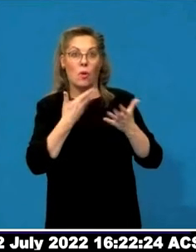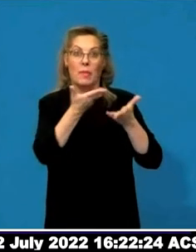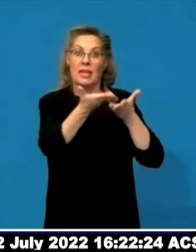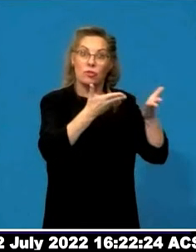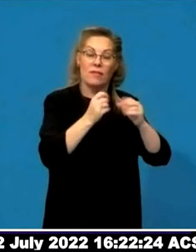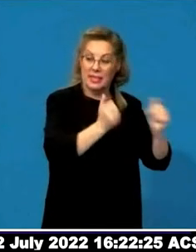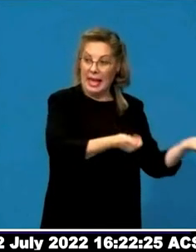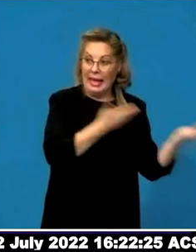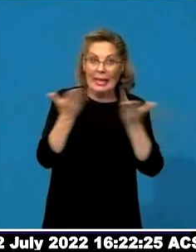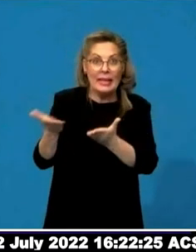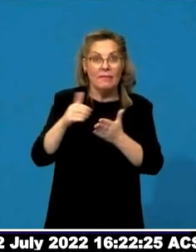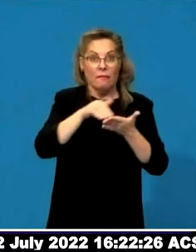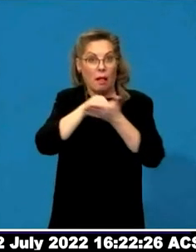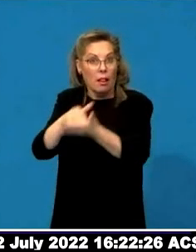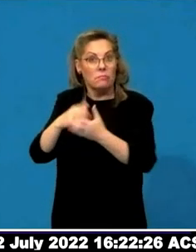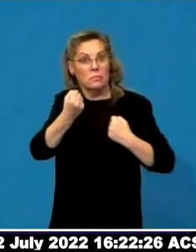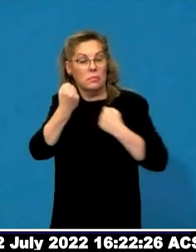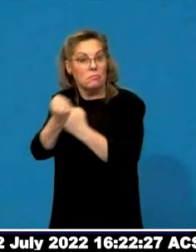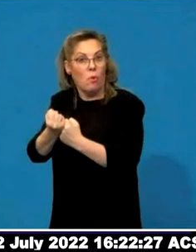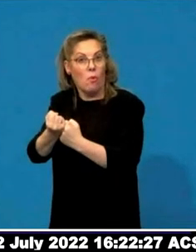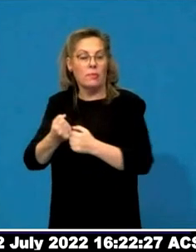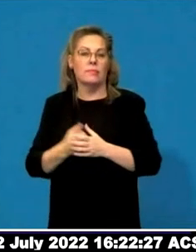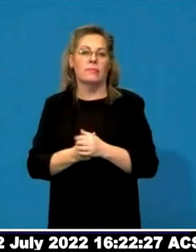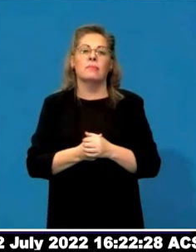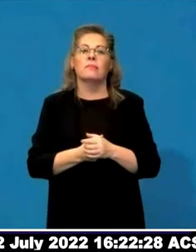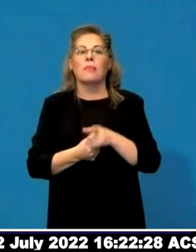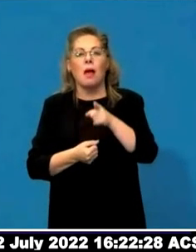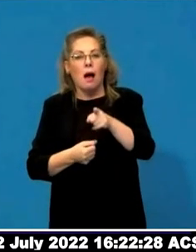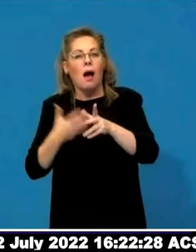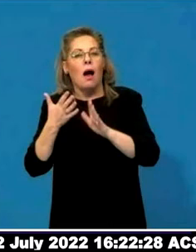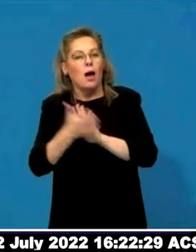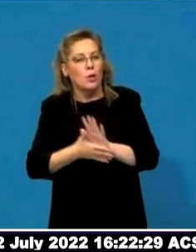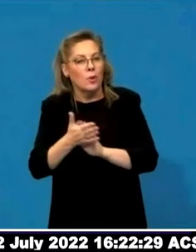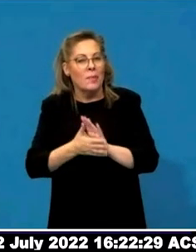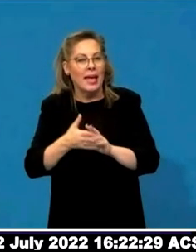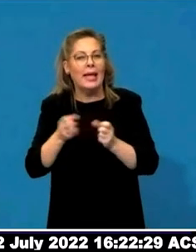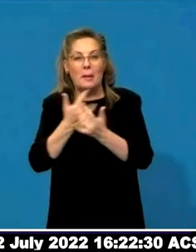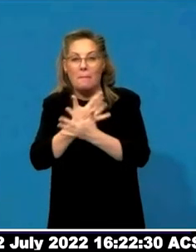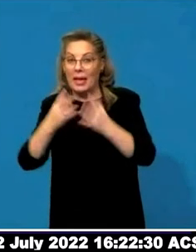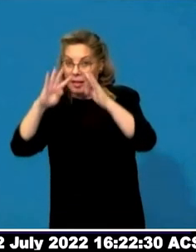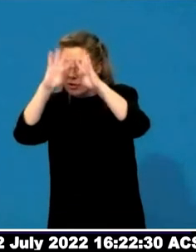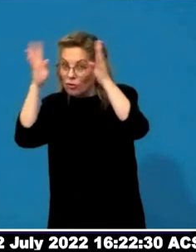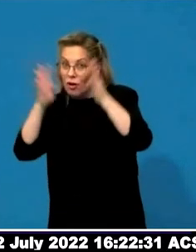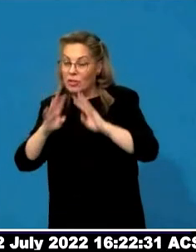And are many Torres Strait Islander people very quiet and reserved. So might not talk up? Mmm.